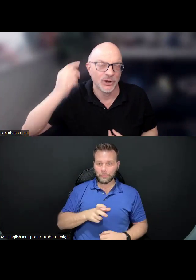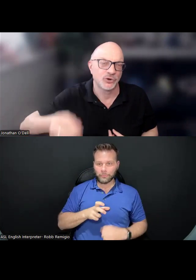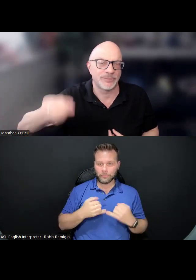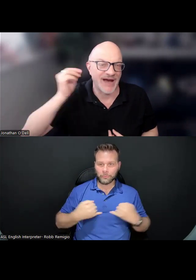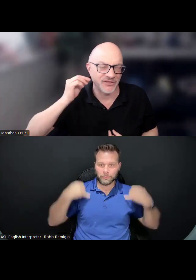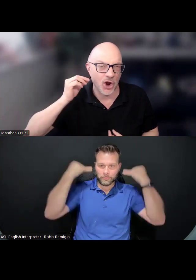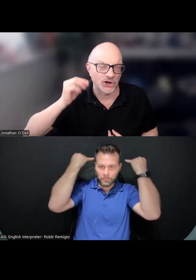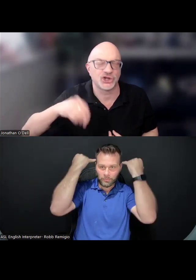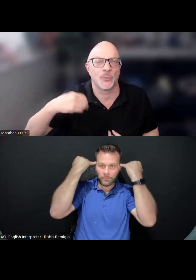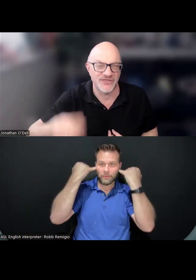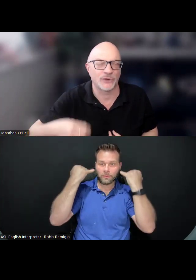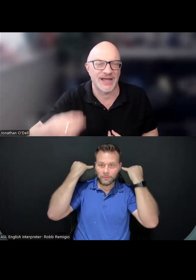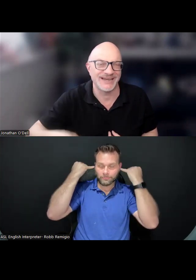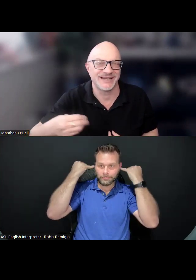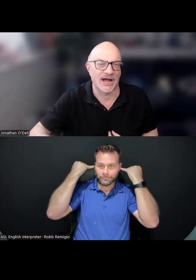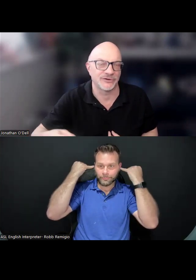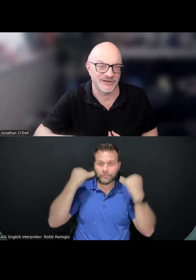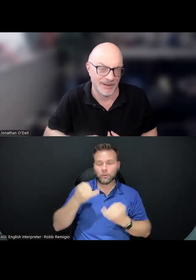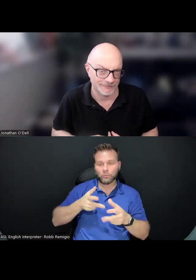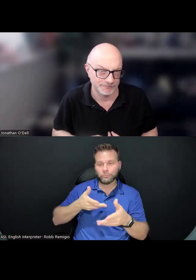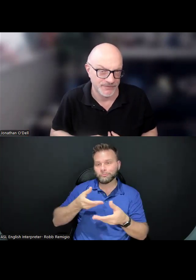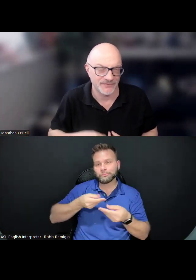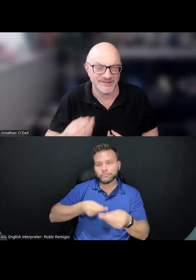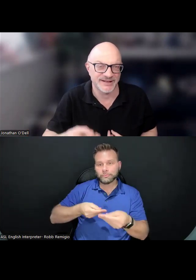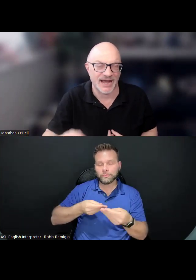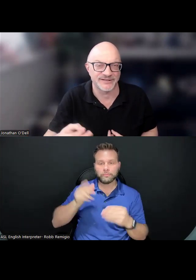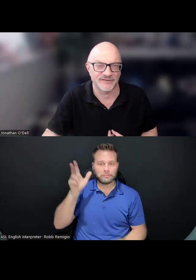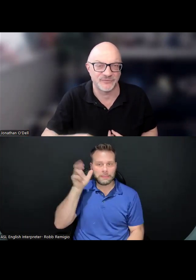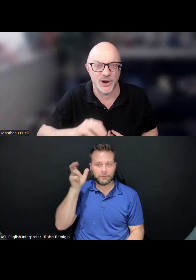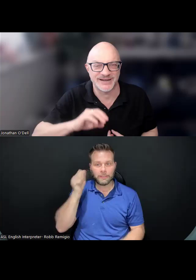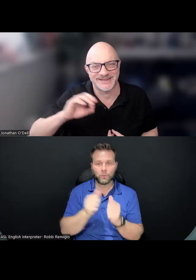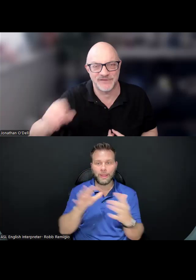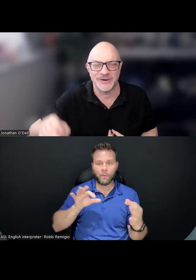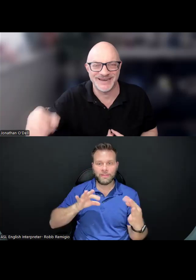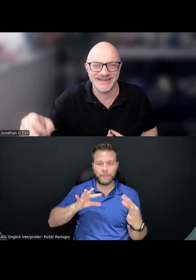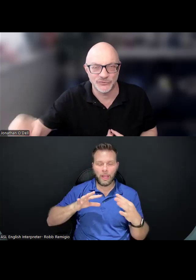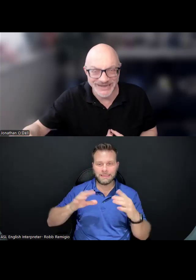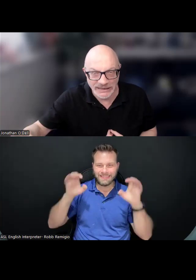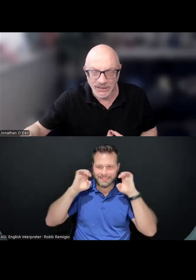interfaces with the telecoil in the hearing aid to provide the This is the kind of stuff